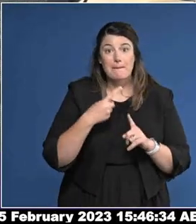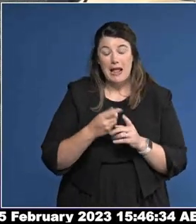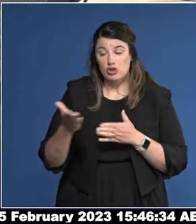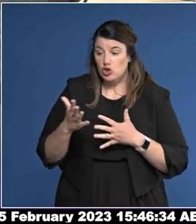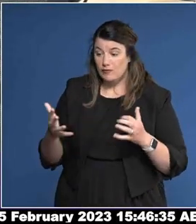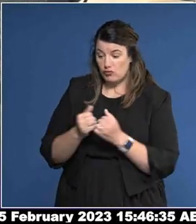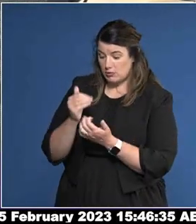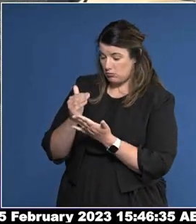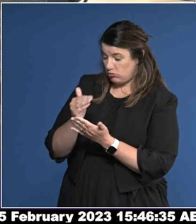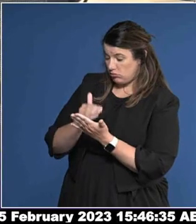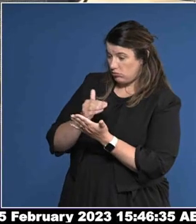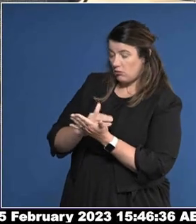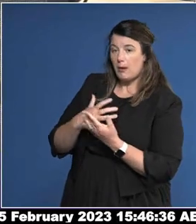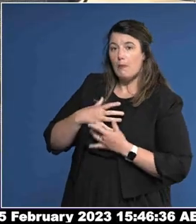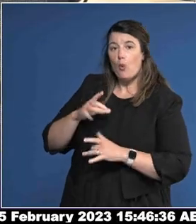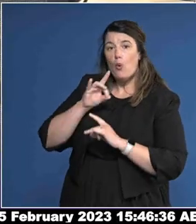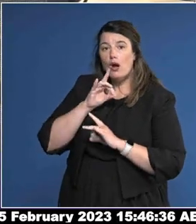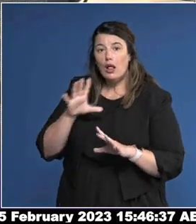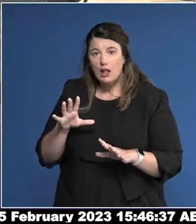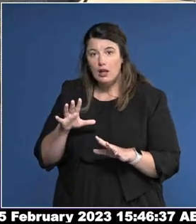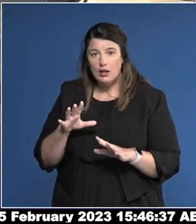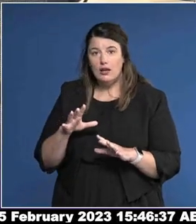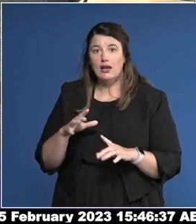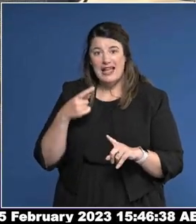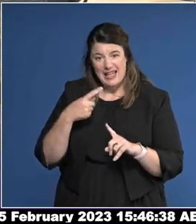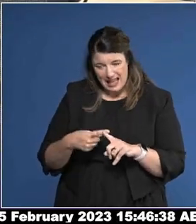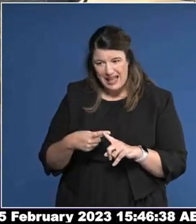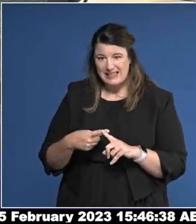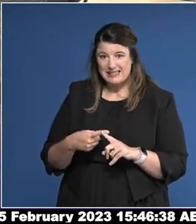in a form that was accessible to the person with disability and their supporters.